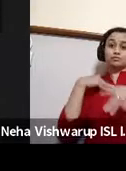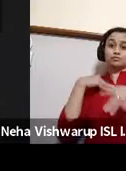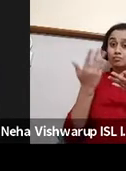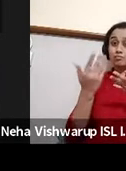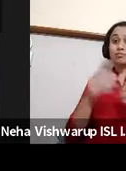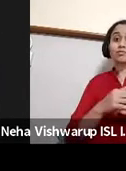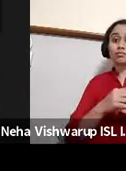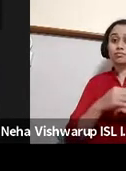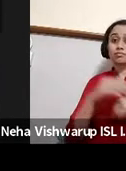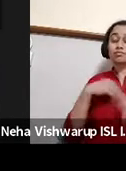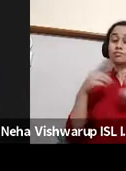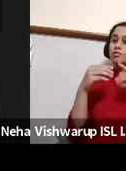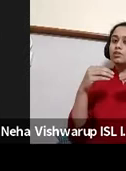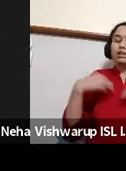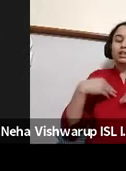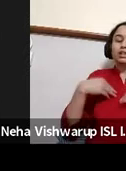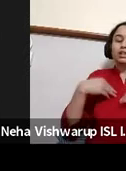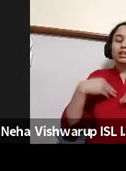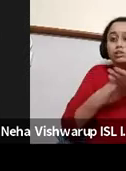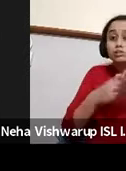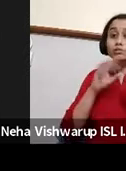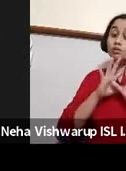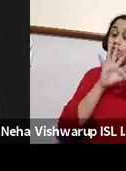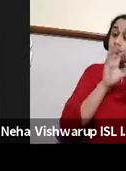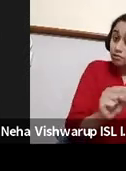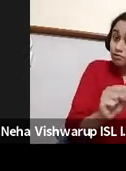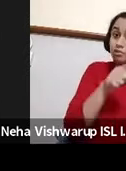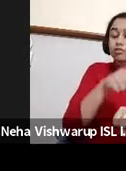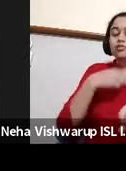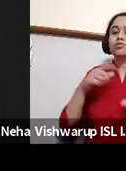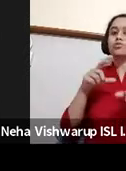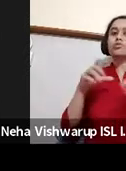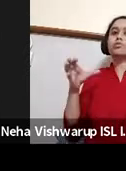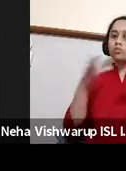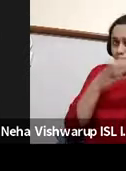an abiding respect and faithfulness towards community and place in our effort to produce this